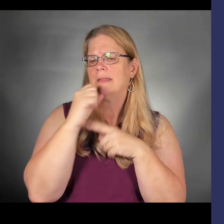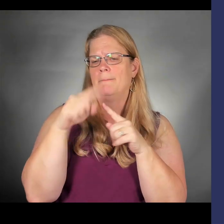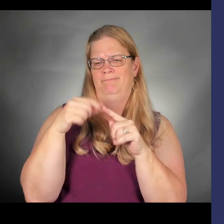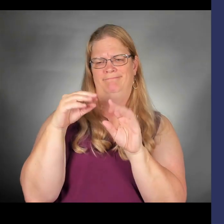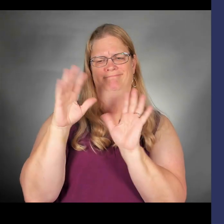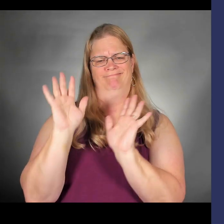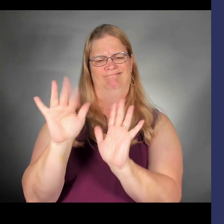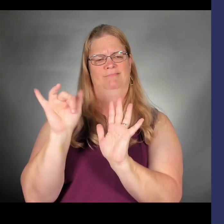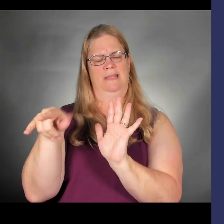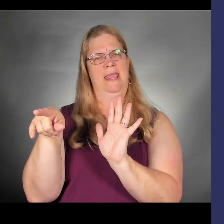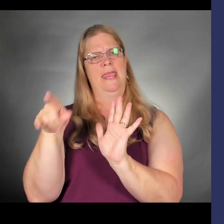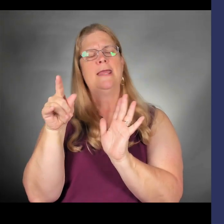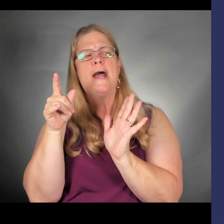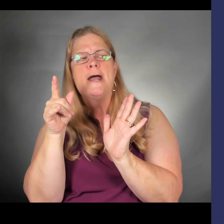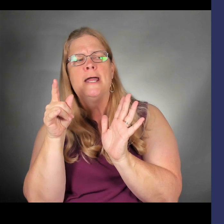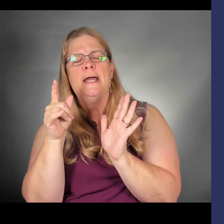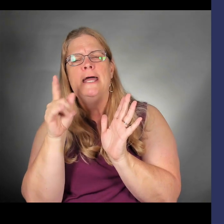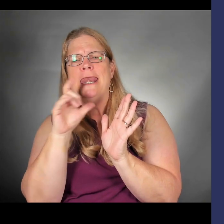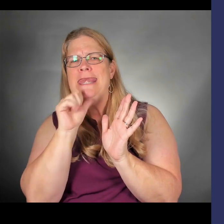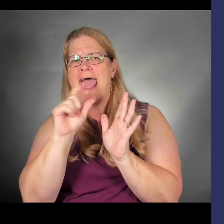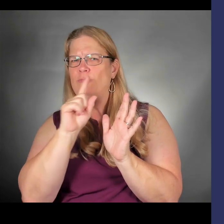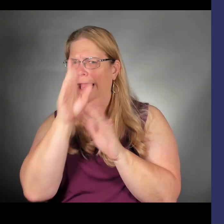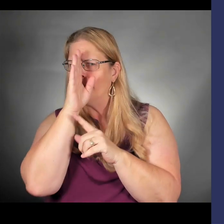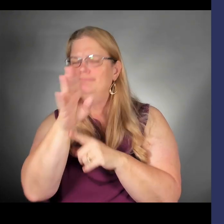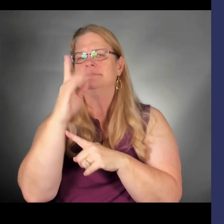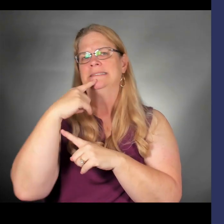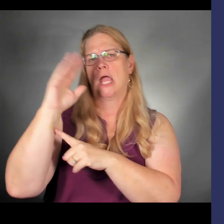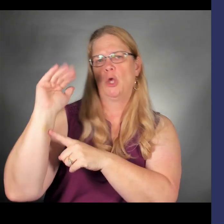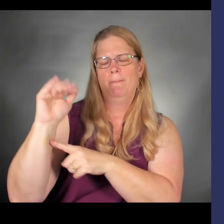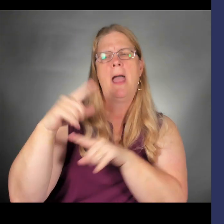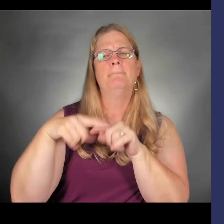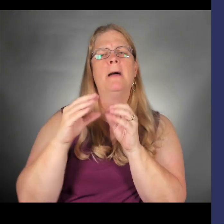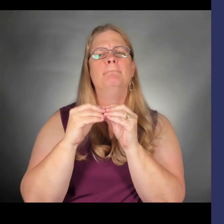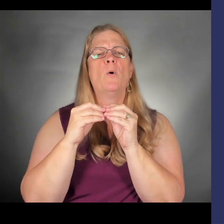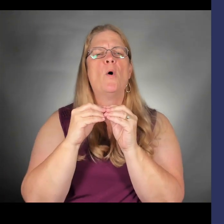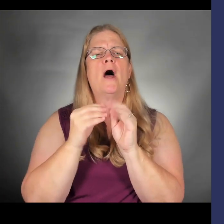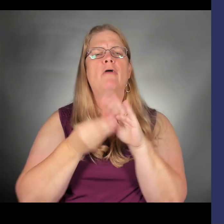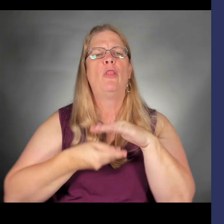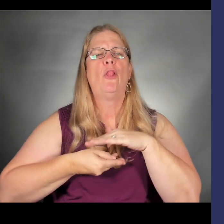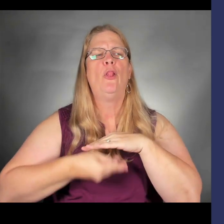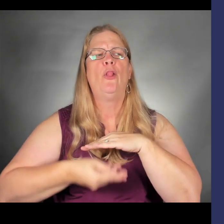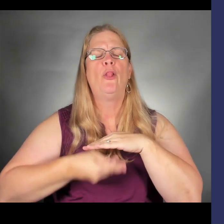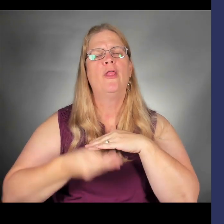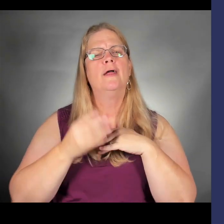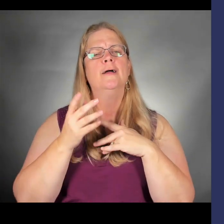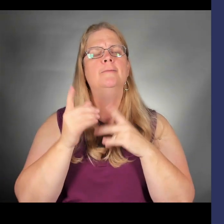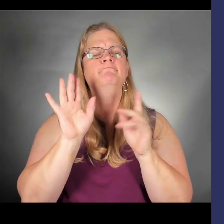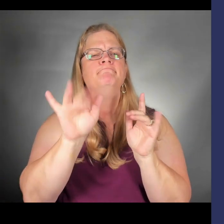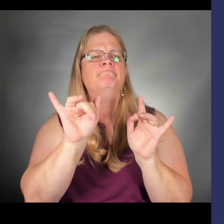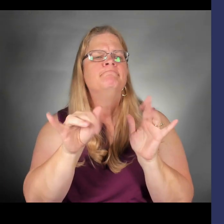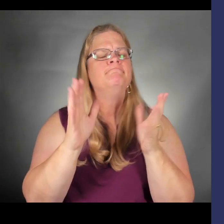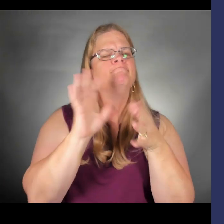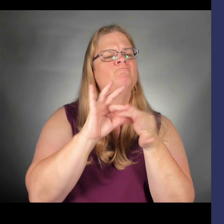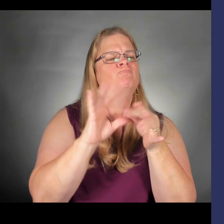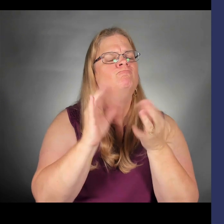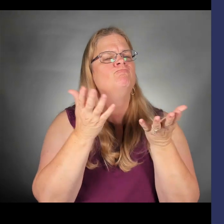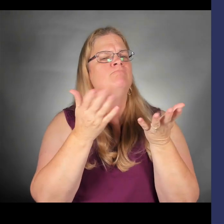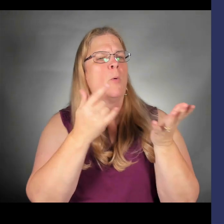that one cares about in a way that hints at saying goodbye. It may it be an indirect manner of doing so.